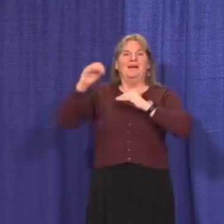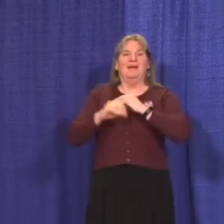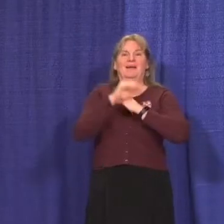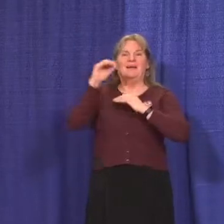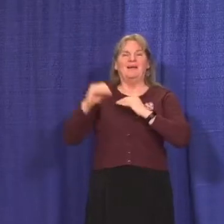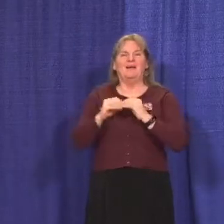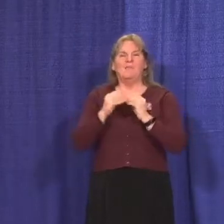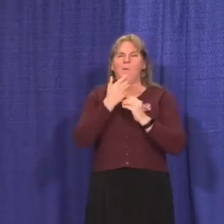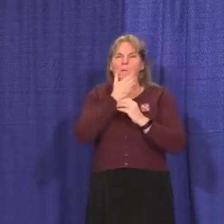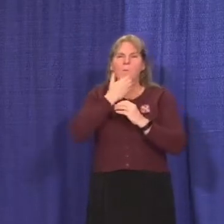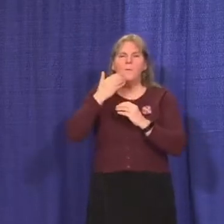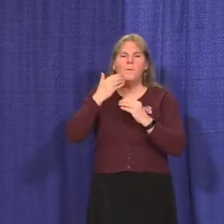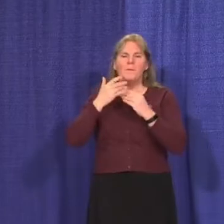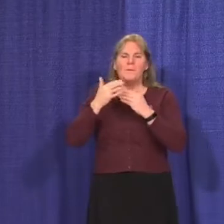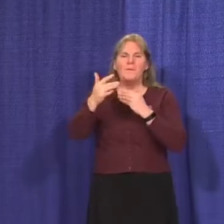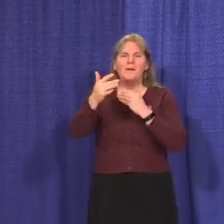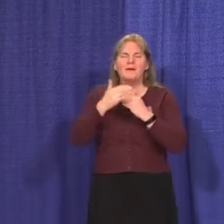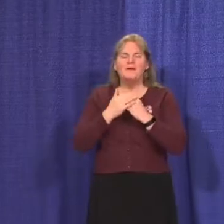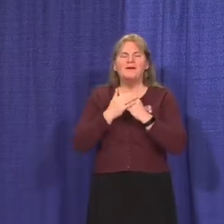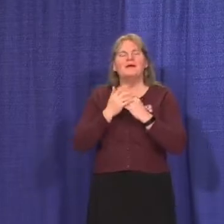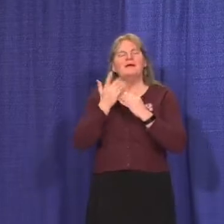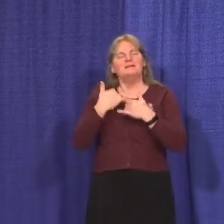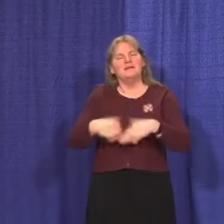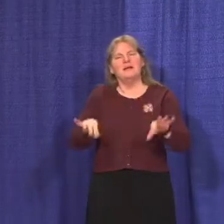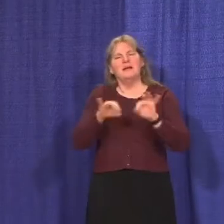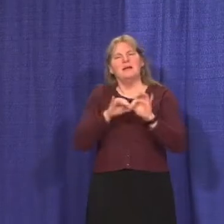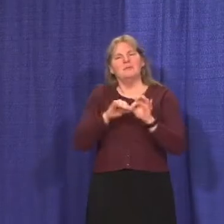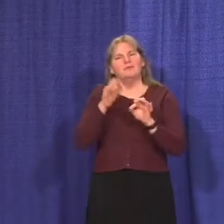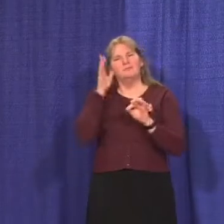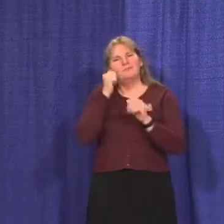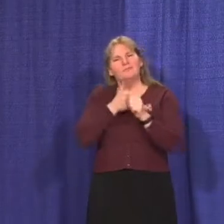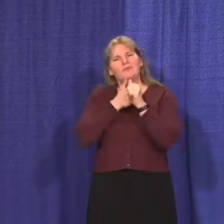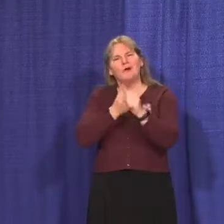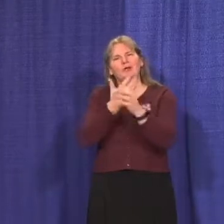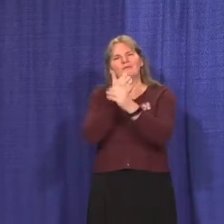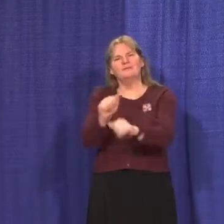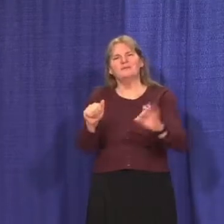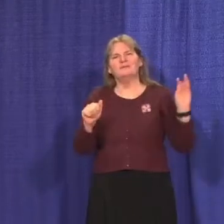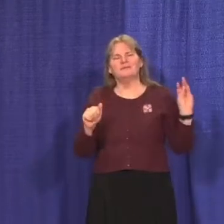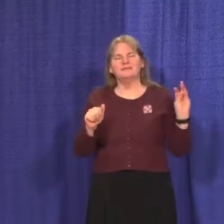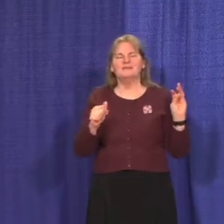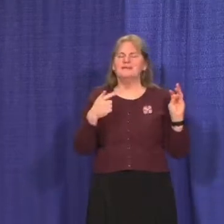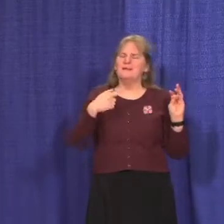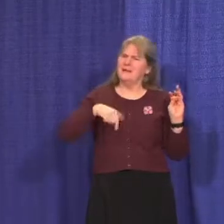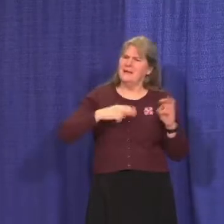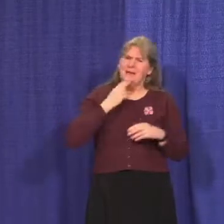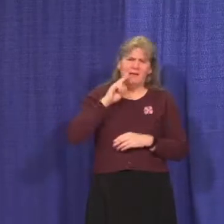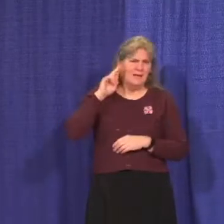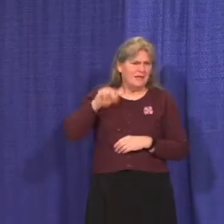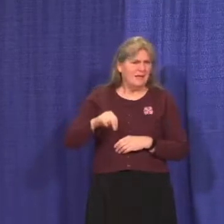We need people to remain vigilant. We are fortunate we have no active cases but we know how